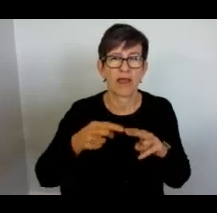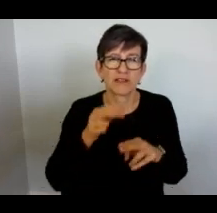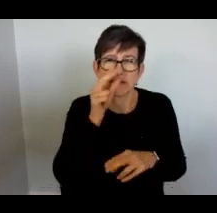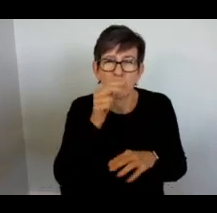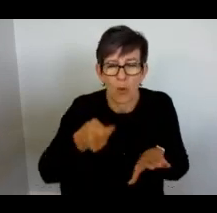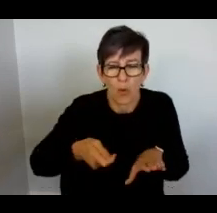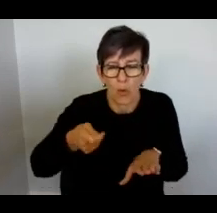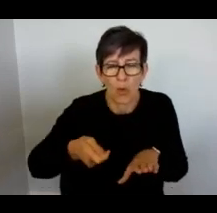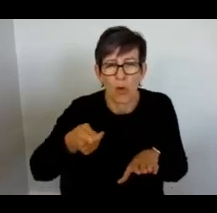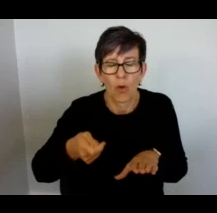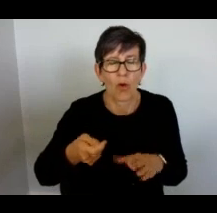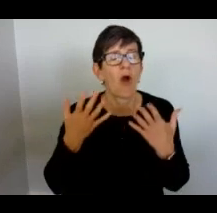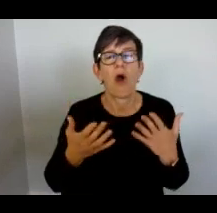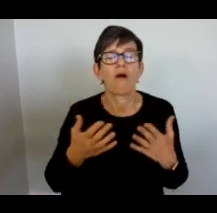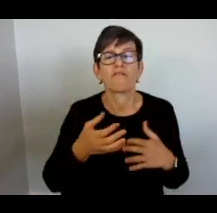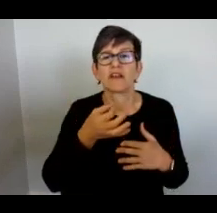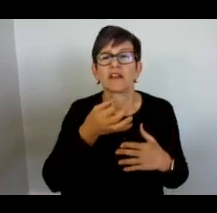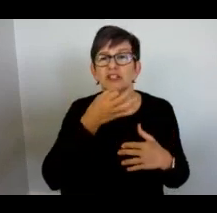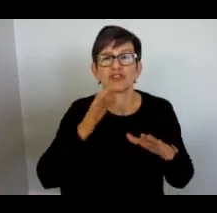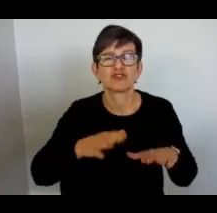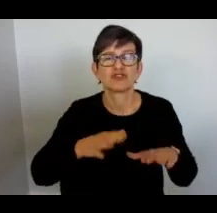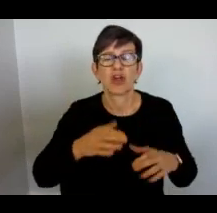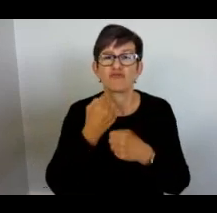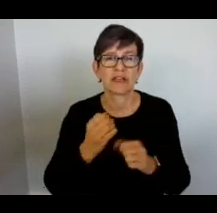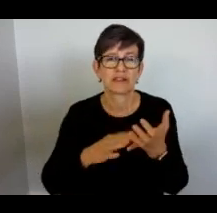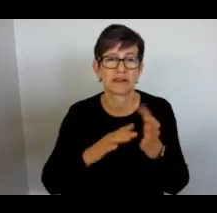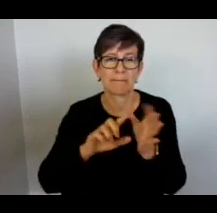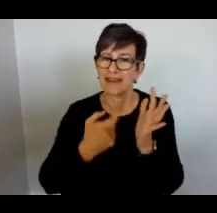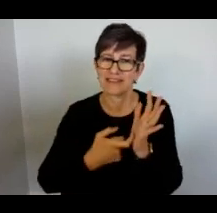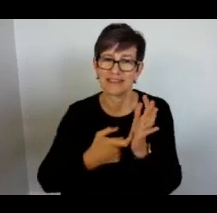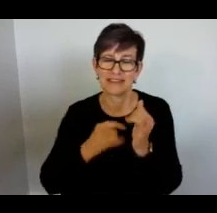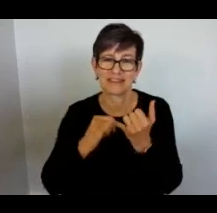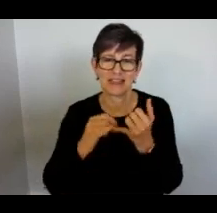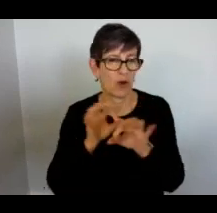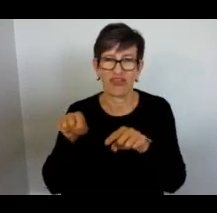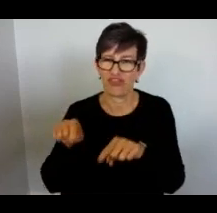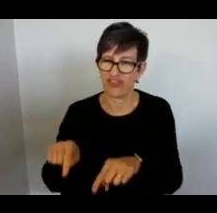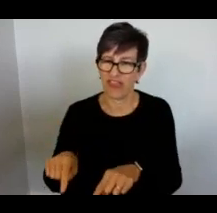routinely heard. So it's not every Magistrates Court that will hear a child protection matter